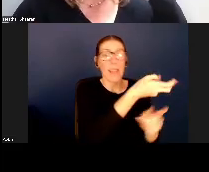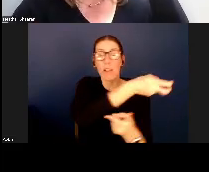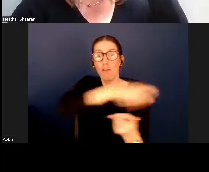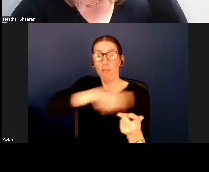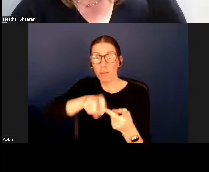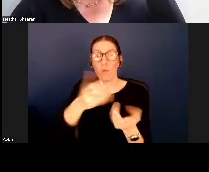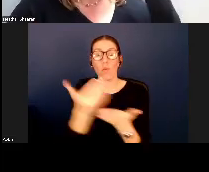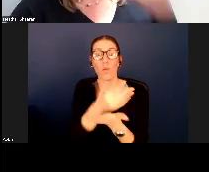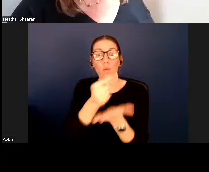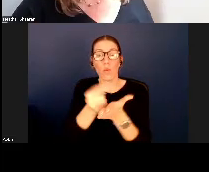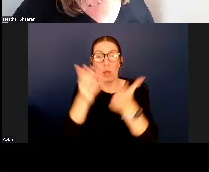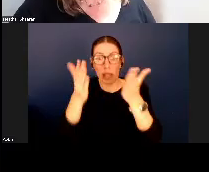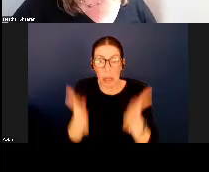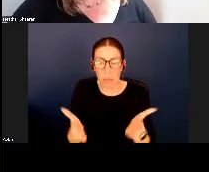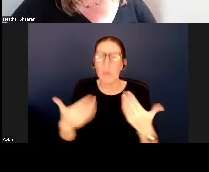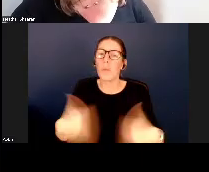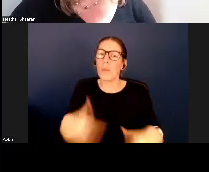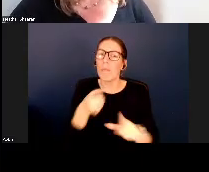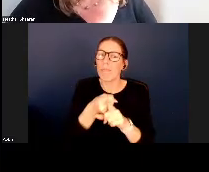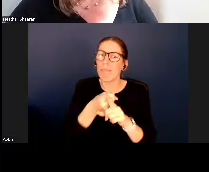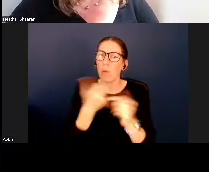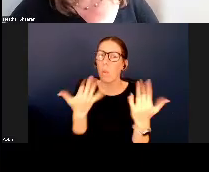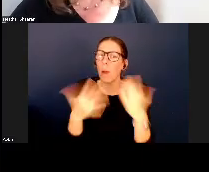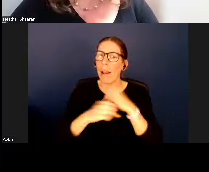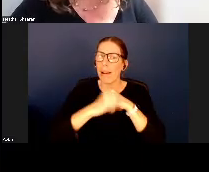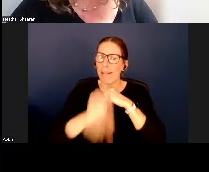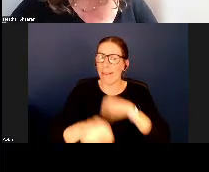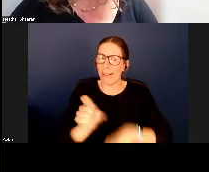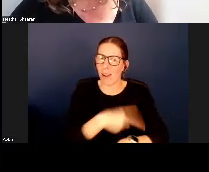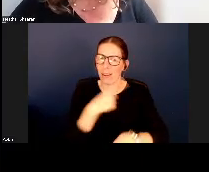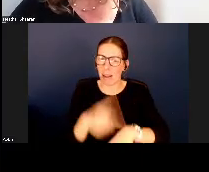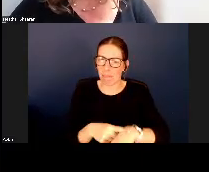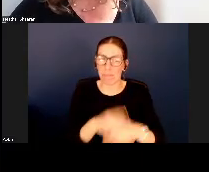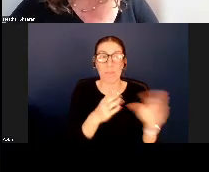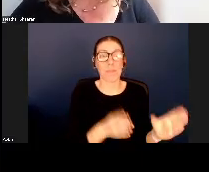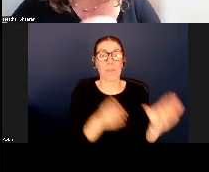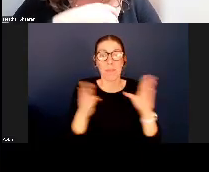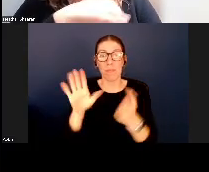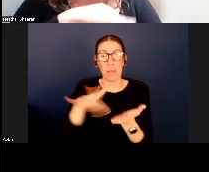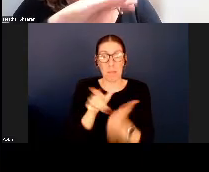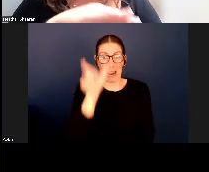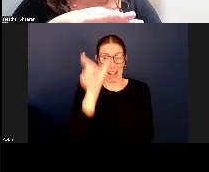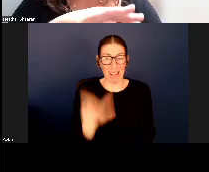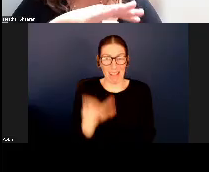each age groups. So the middle box here shows the median wait time. So instead of doing the average,